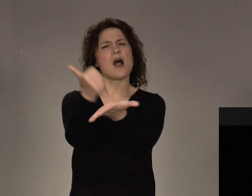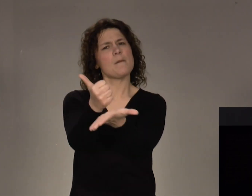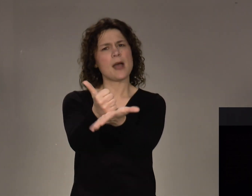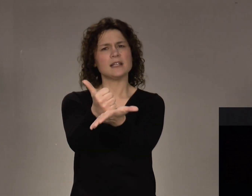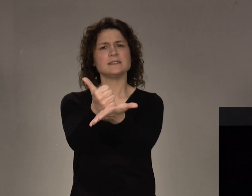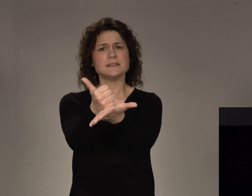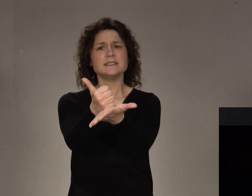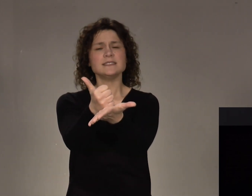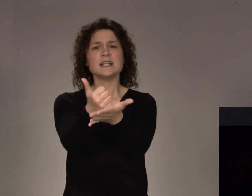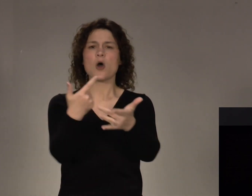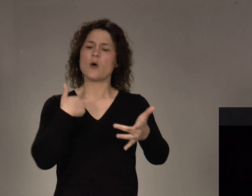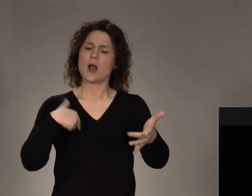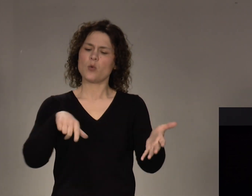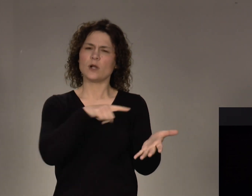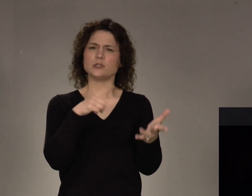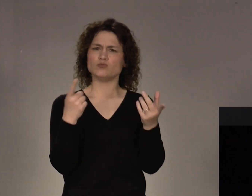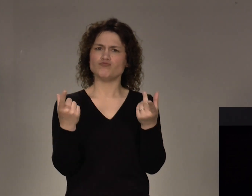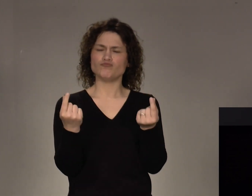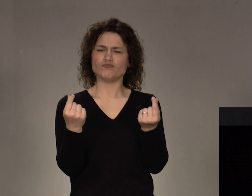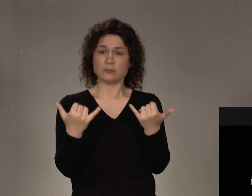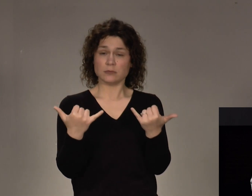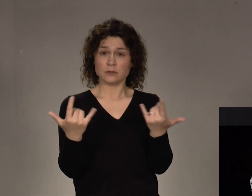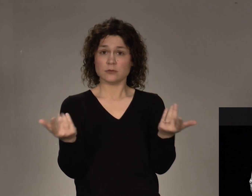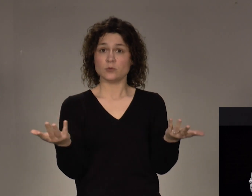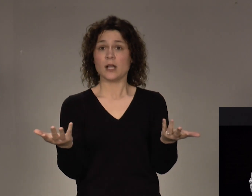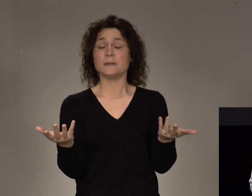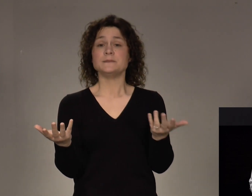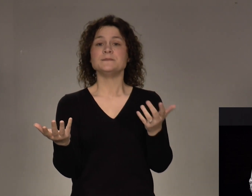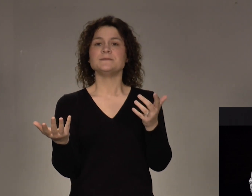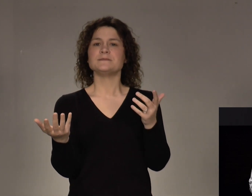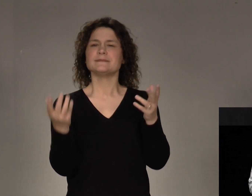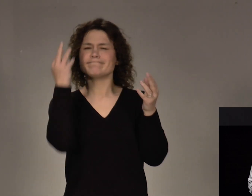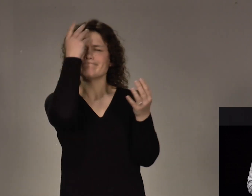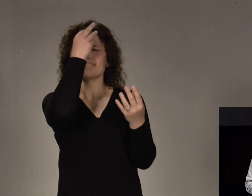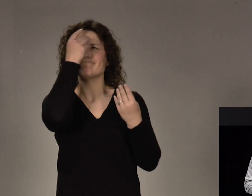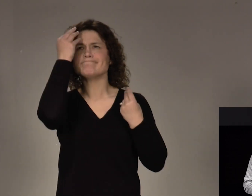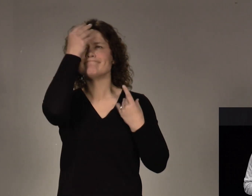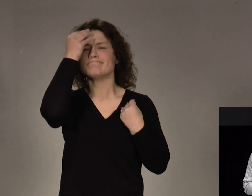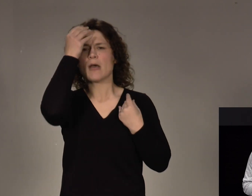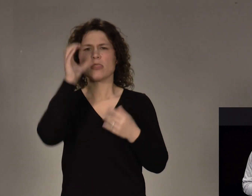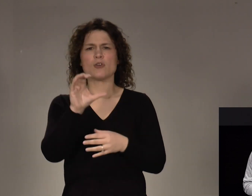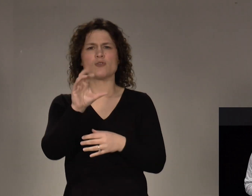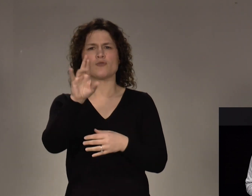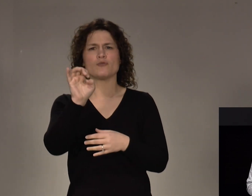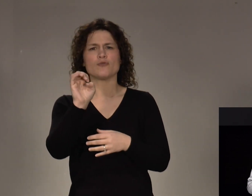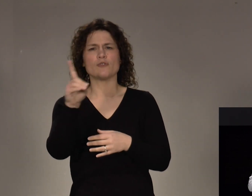want us to do this morning is to consider the Creed as first of all a